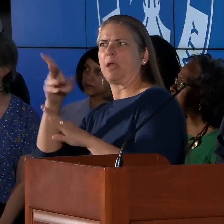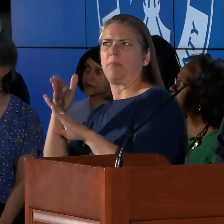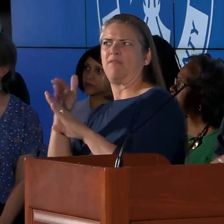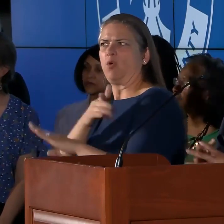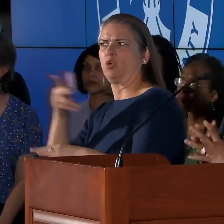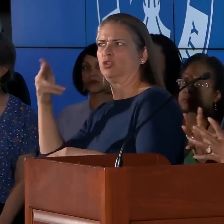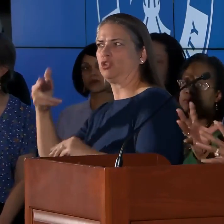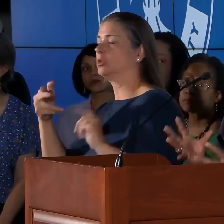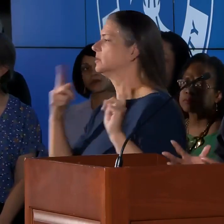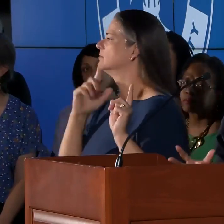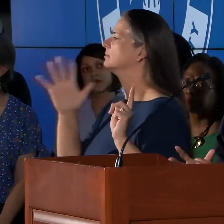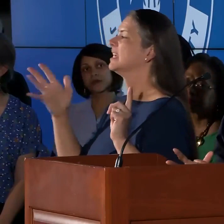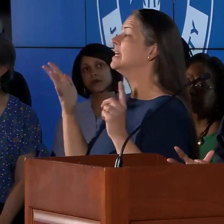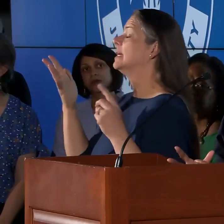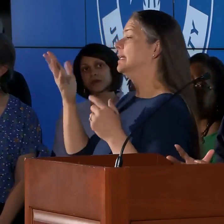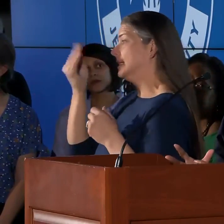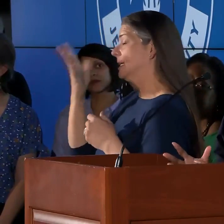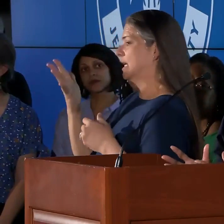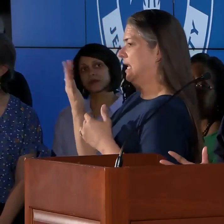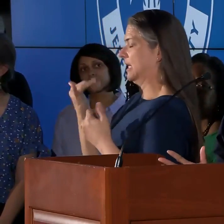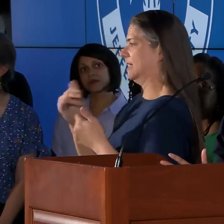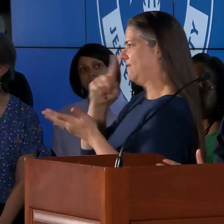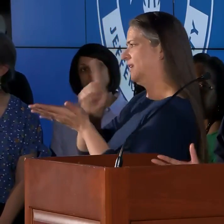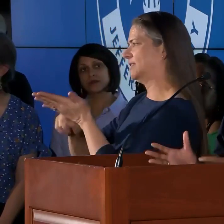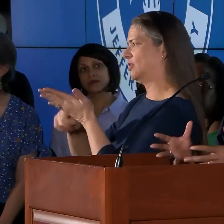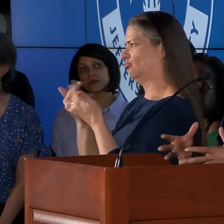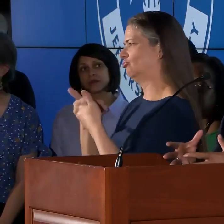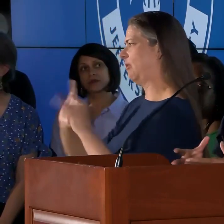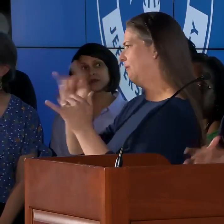again, this is an ongoing investigation. And again, as like the governor,